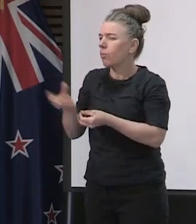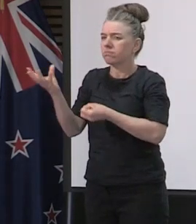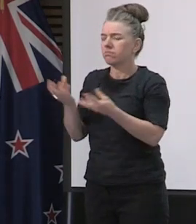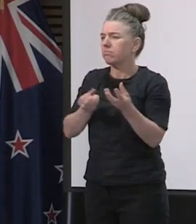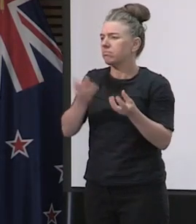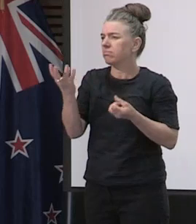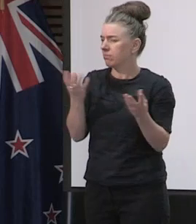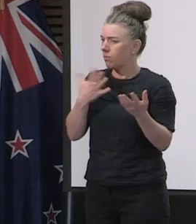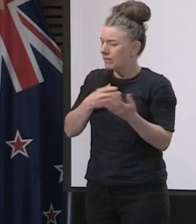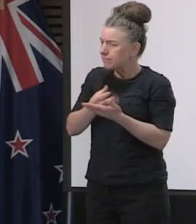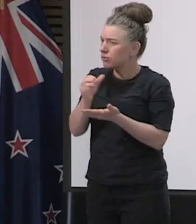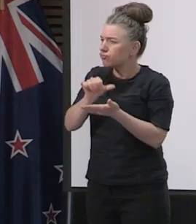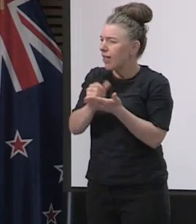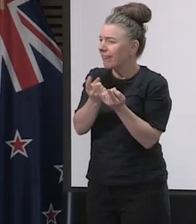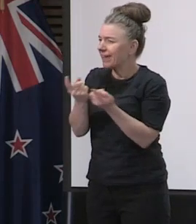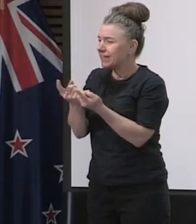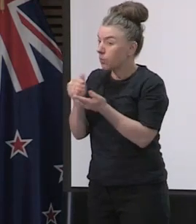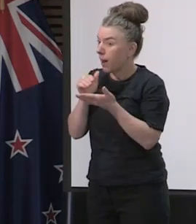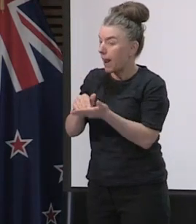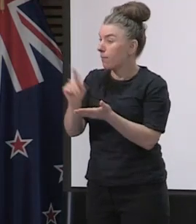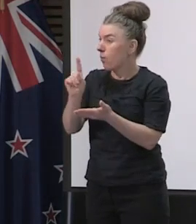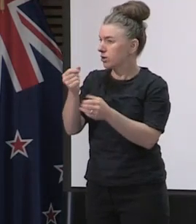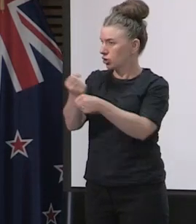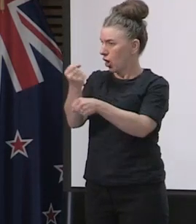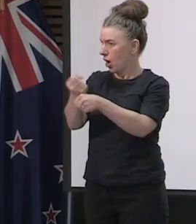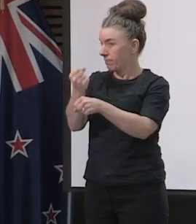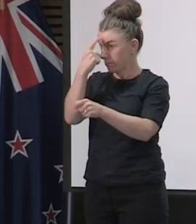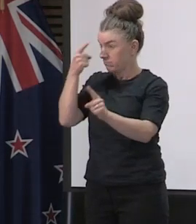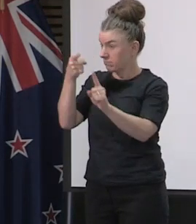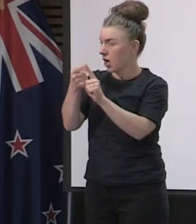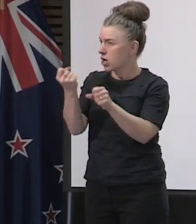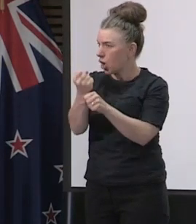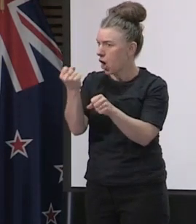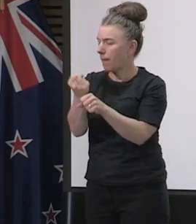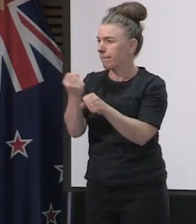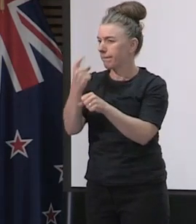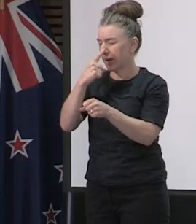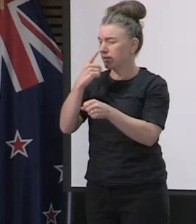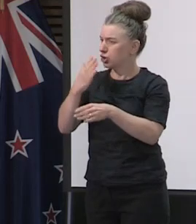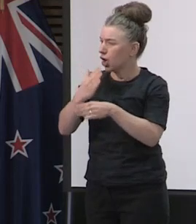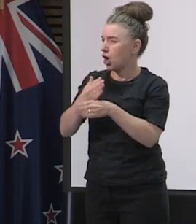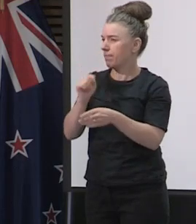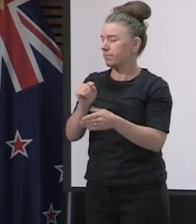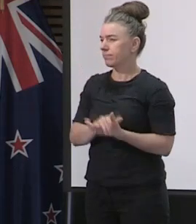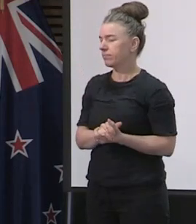expenditure. No question, we need to ensure that our expenditure provides value for money and supports our primary